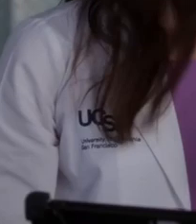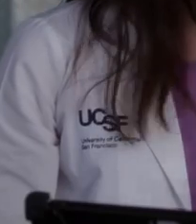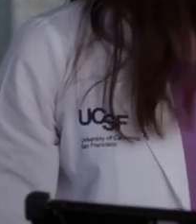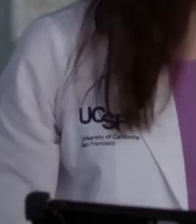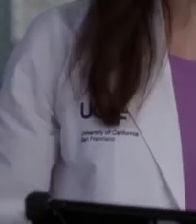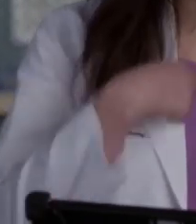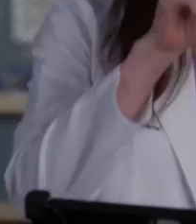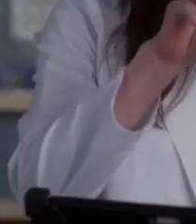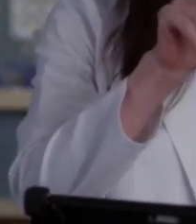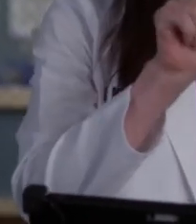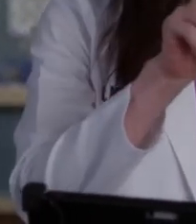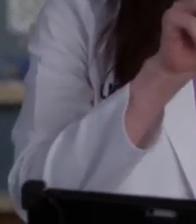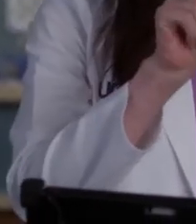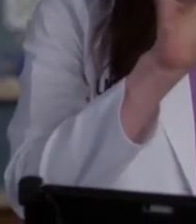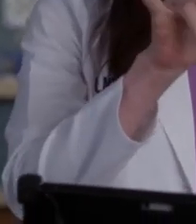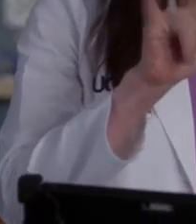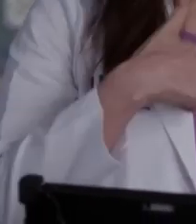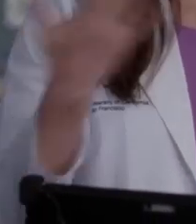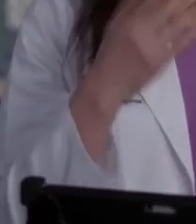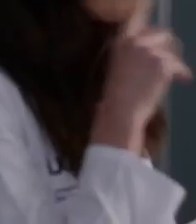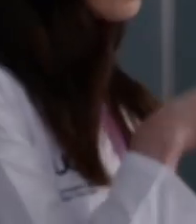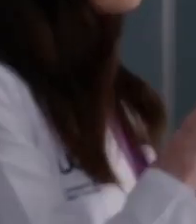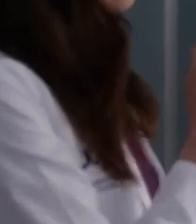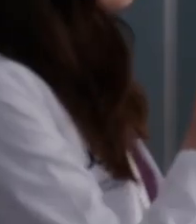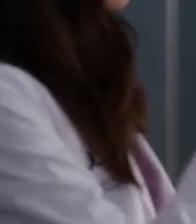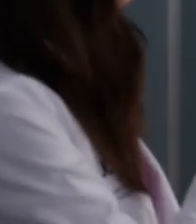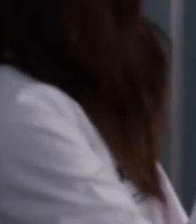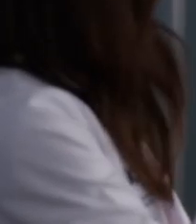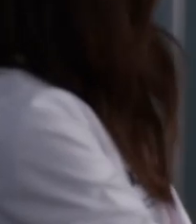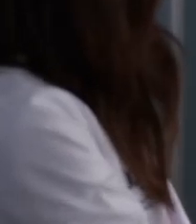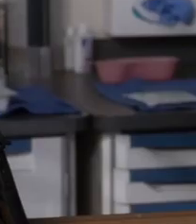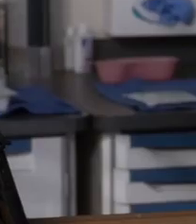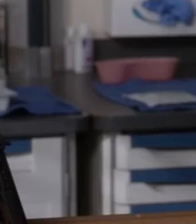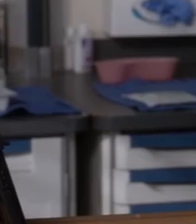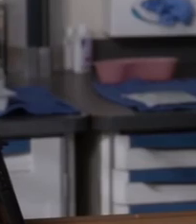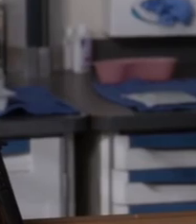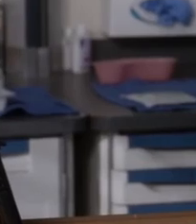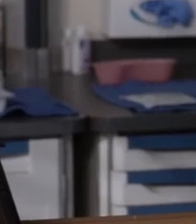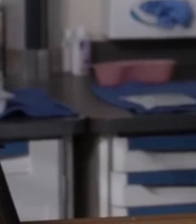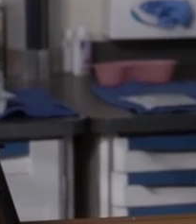[Computer] I'm Doctor Lauren Riley. Right. [Computer] I'm here for a consult with Doctor Meredith Grey.